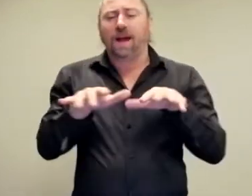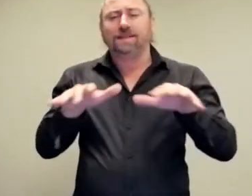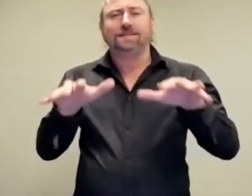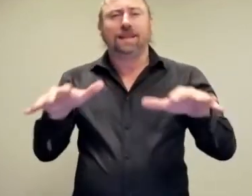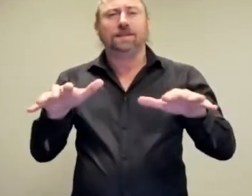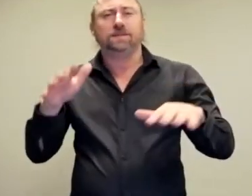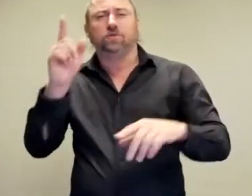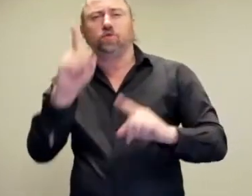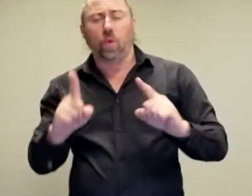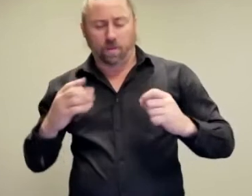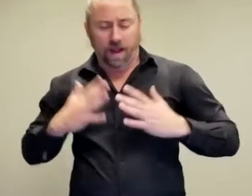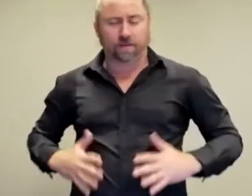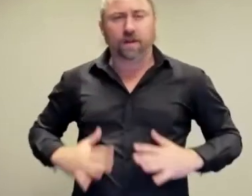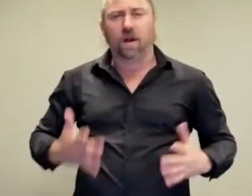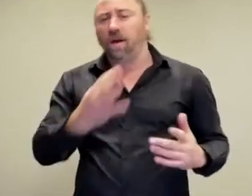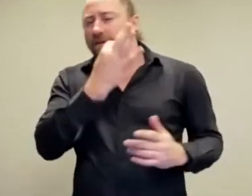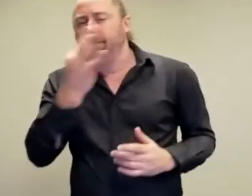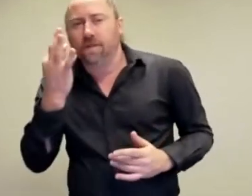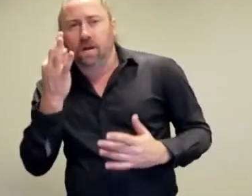fine fossil plant structures, turns and swallows.